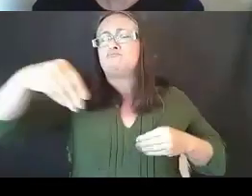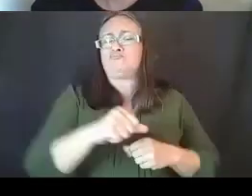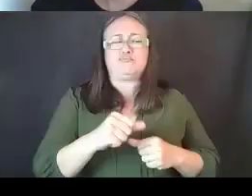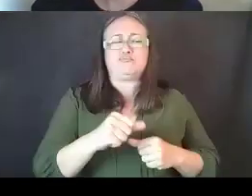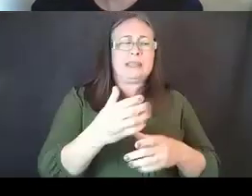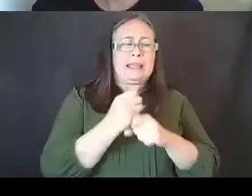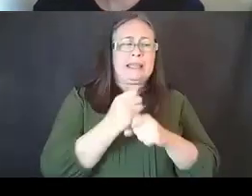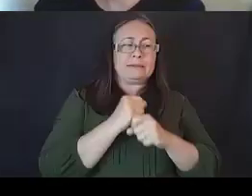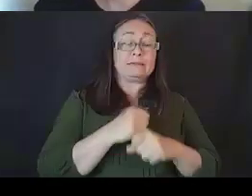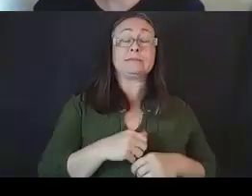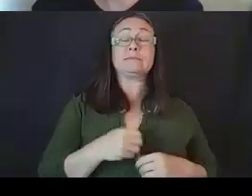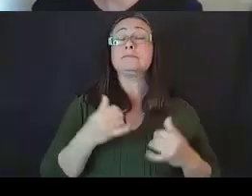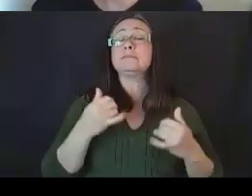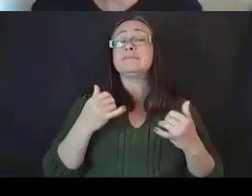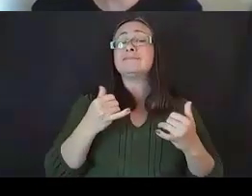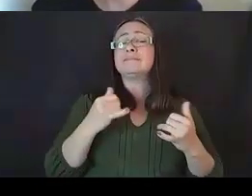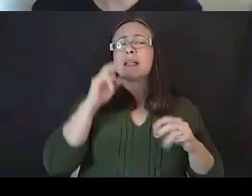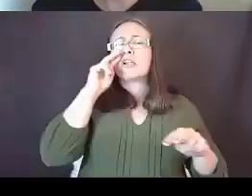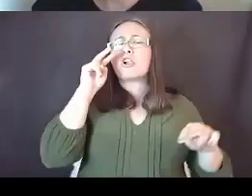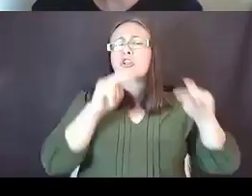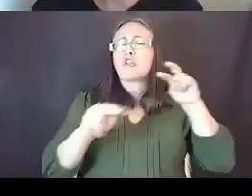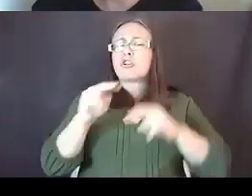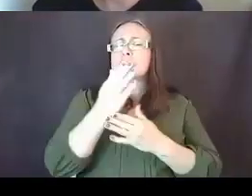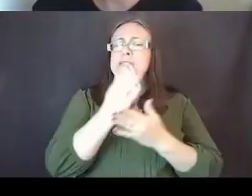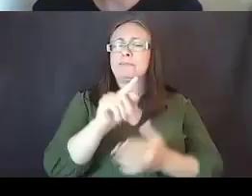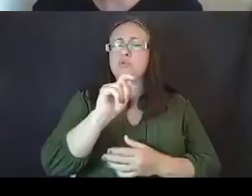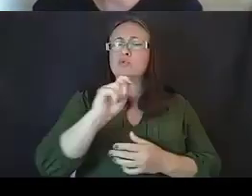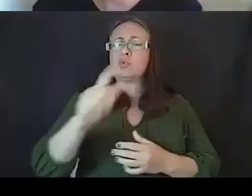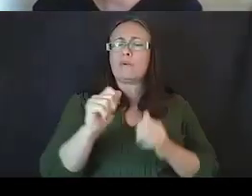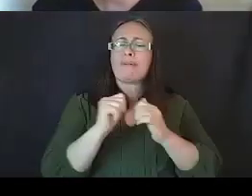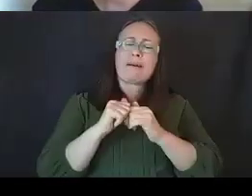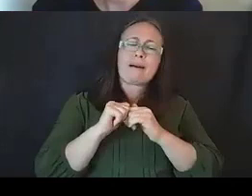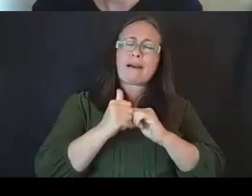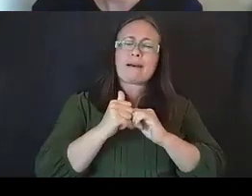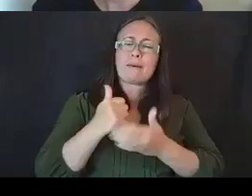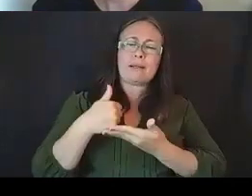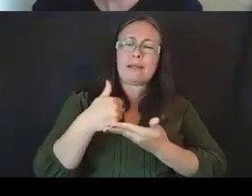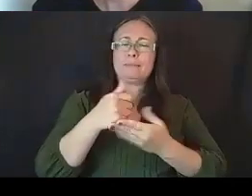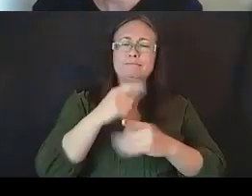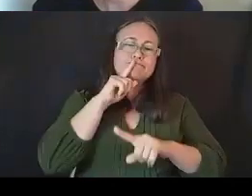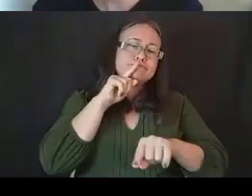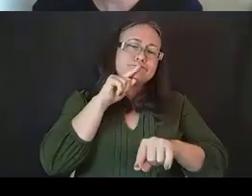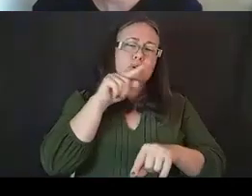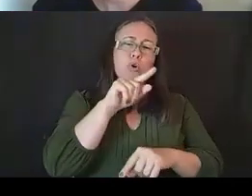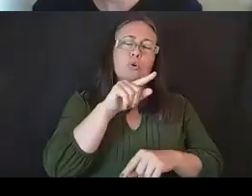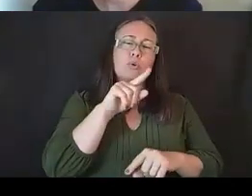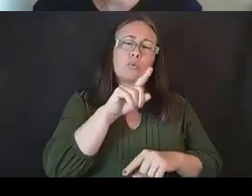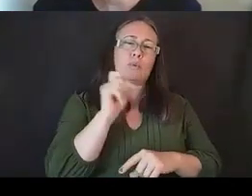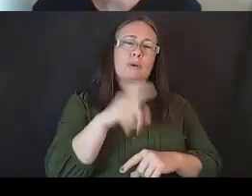With that, let's start looking at some of the tools that can help you answer these questions. NIH is known for its transparency